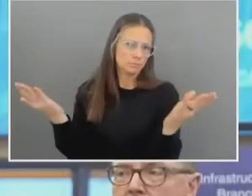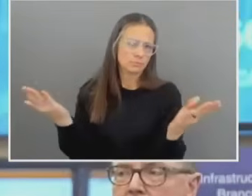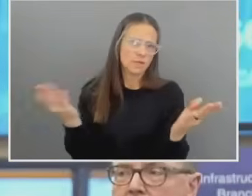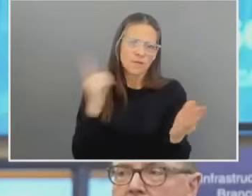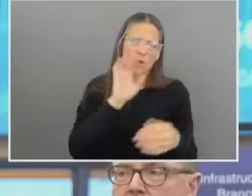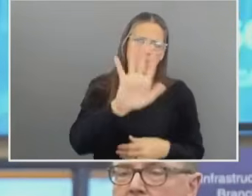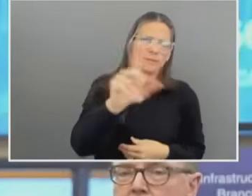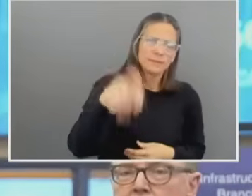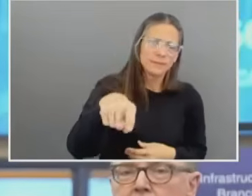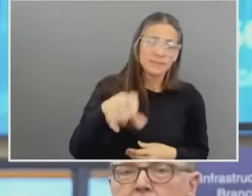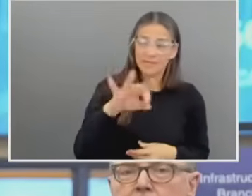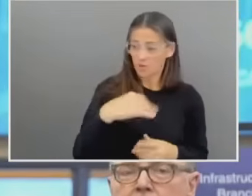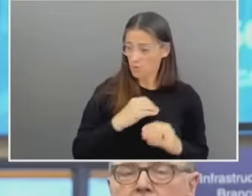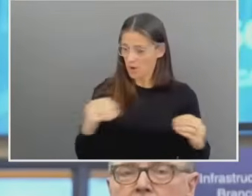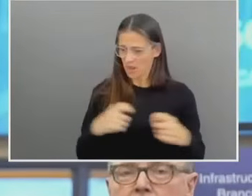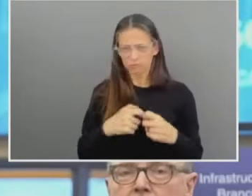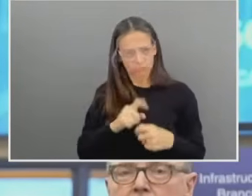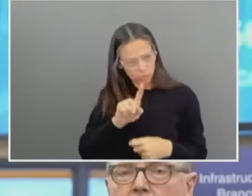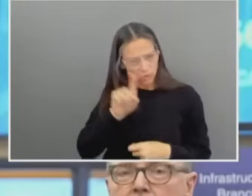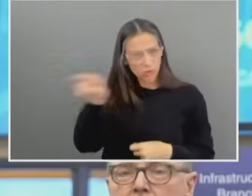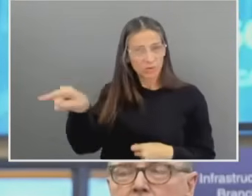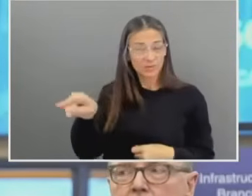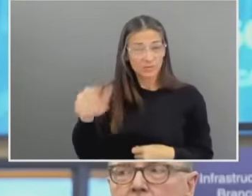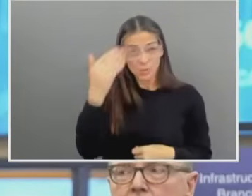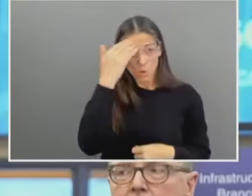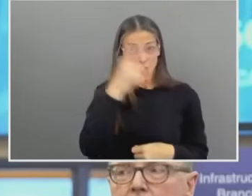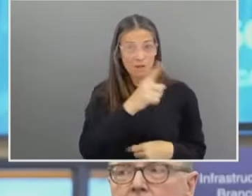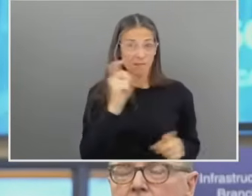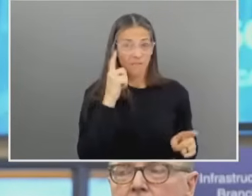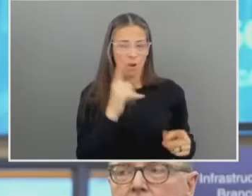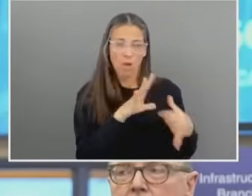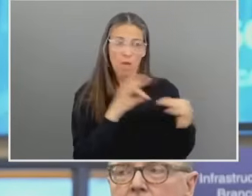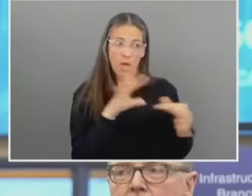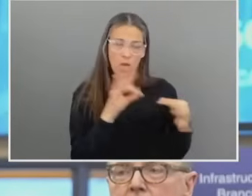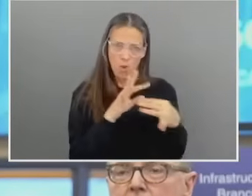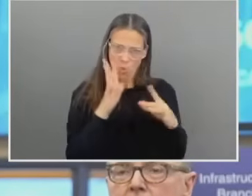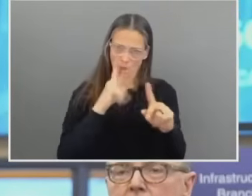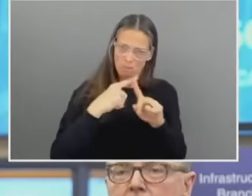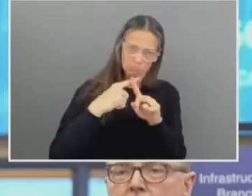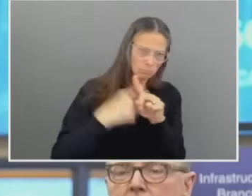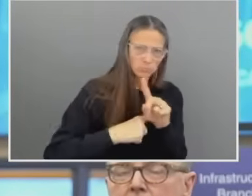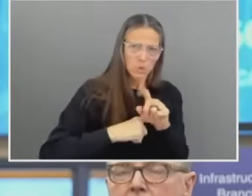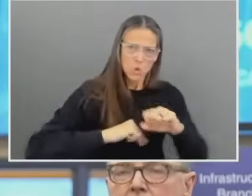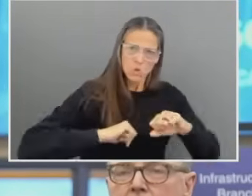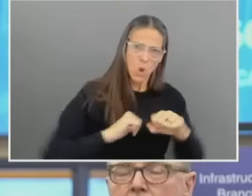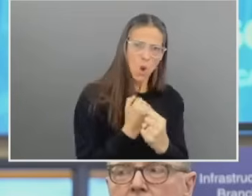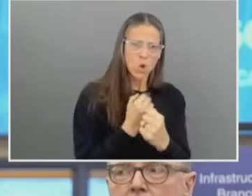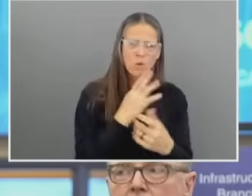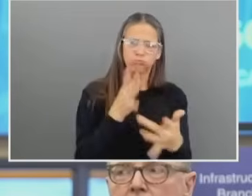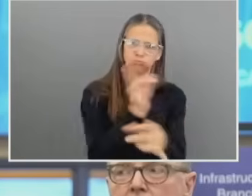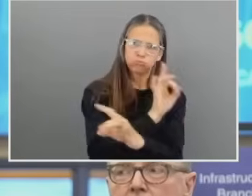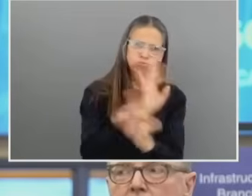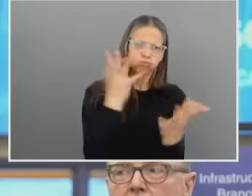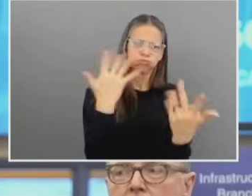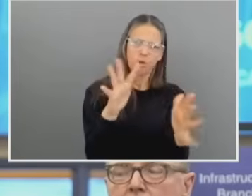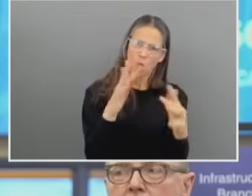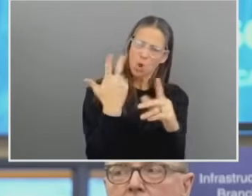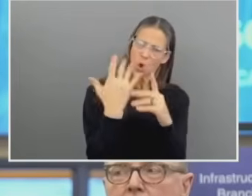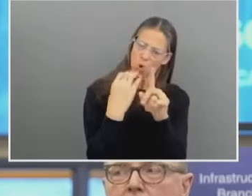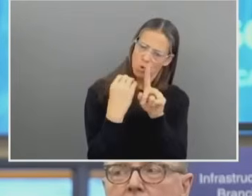ADDITIONALLY, OUR SHELTERS REMAIN OPEN, READY TO MEET YOUR NEEDS. IF YOU’RE IN AN AREA WITHOUT POWER. EVERYONE IS TALKING ABOUT THE COLD TEMPERATURES TO COME.